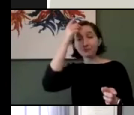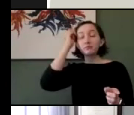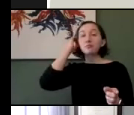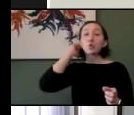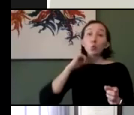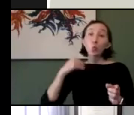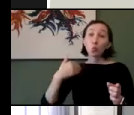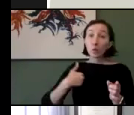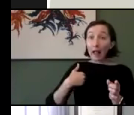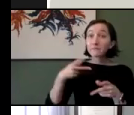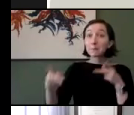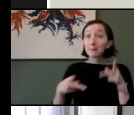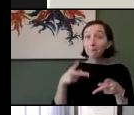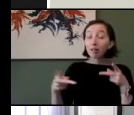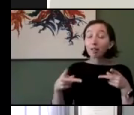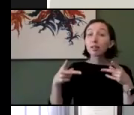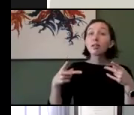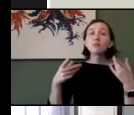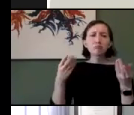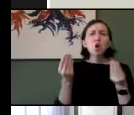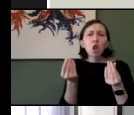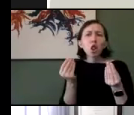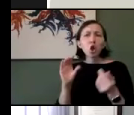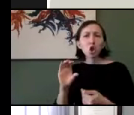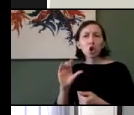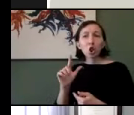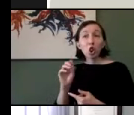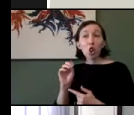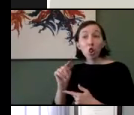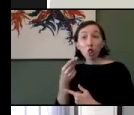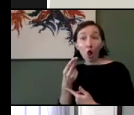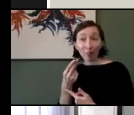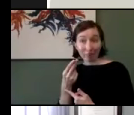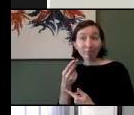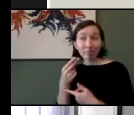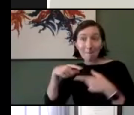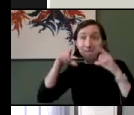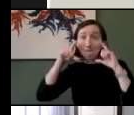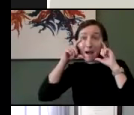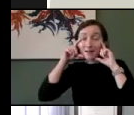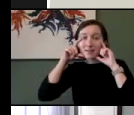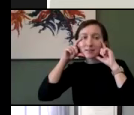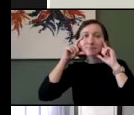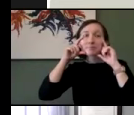who are wearing cloth masks and then there's a clear area.